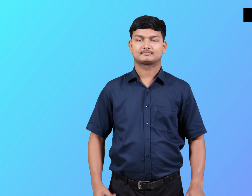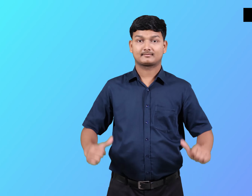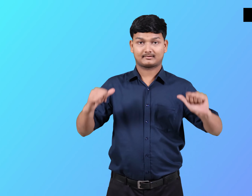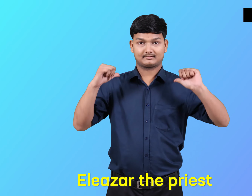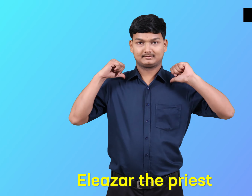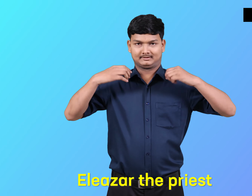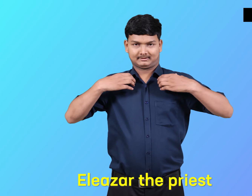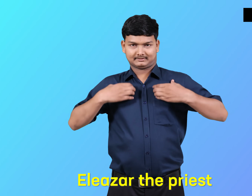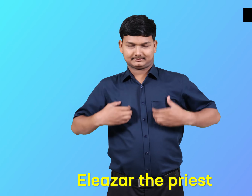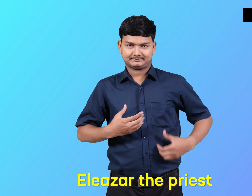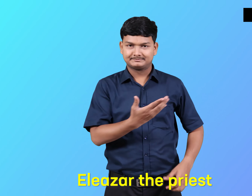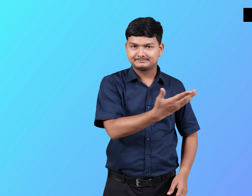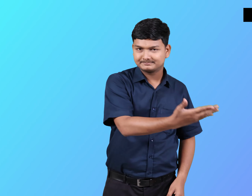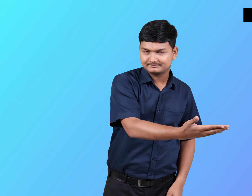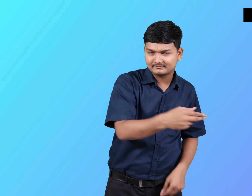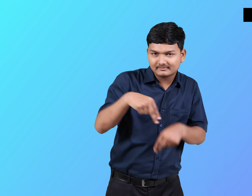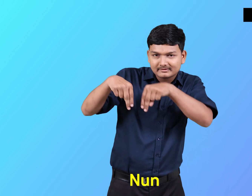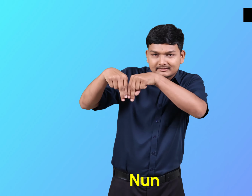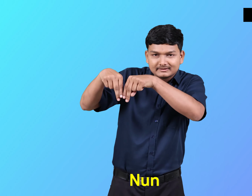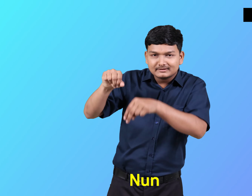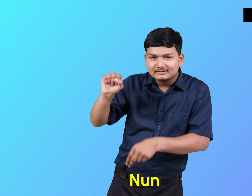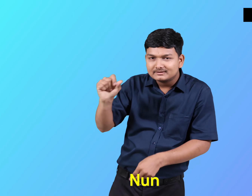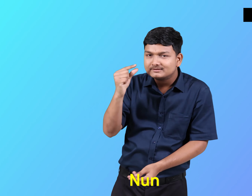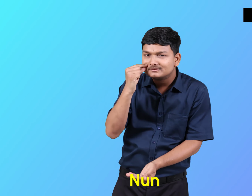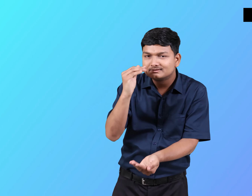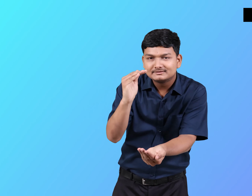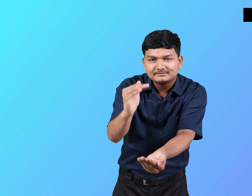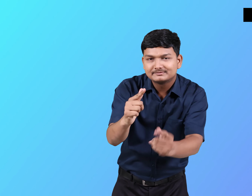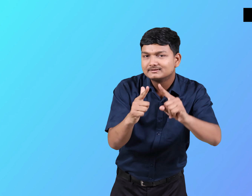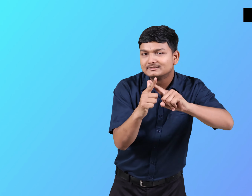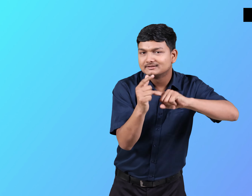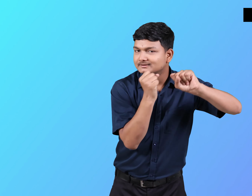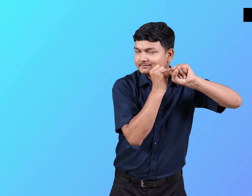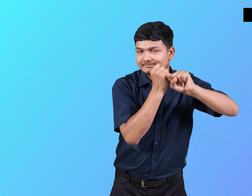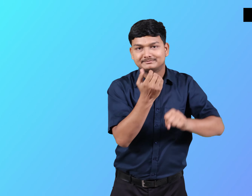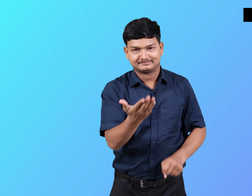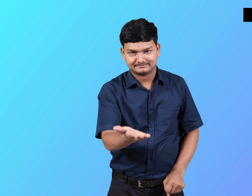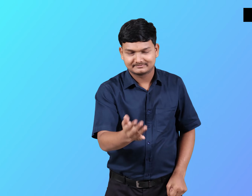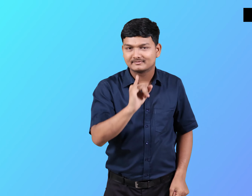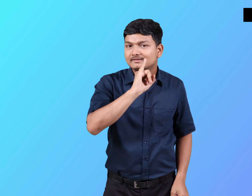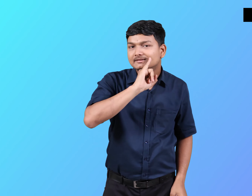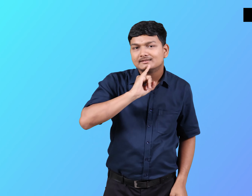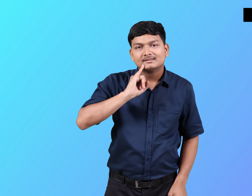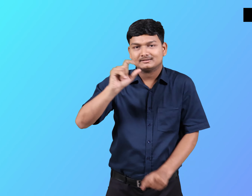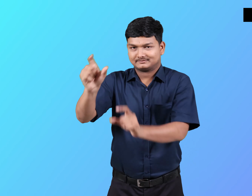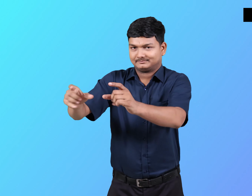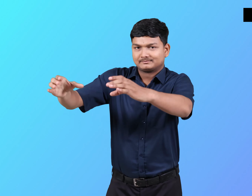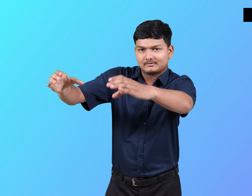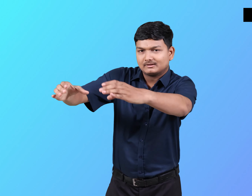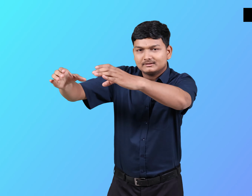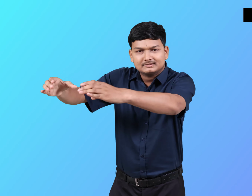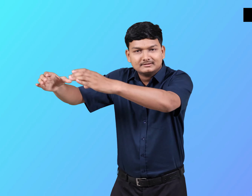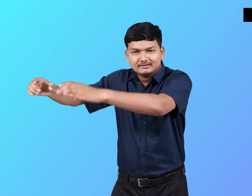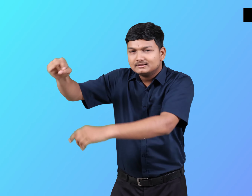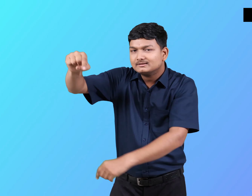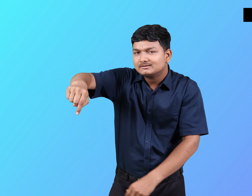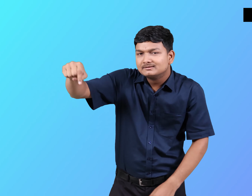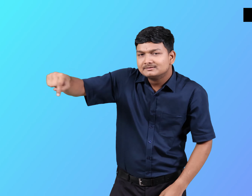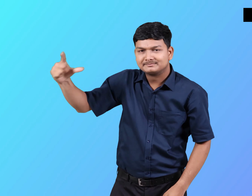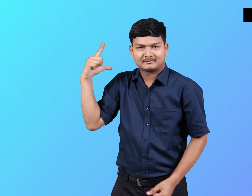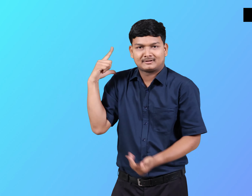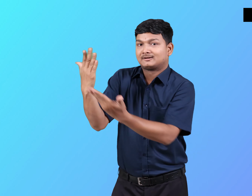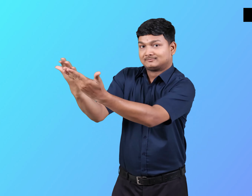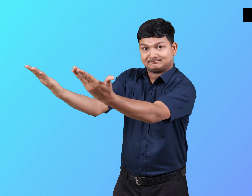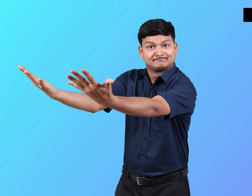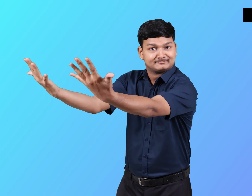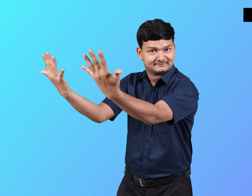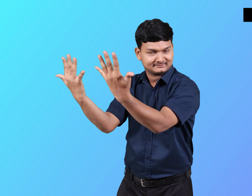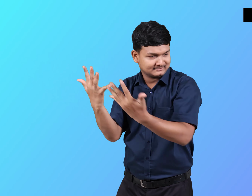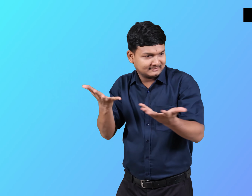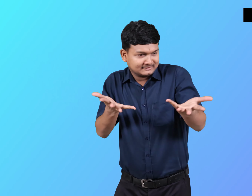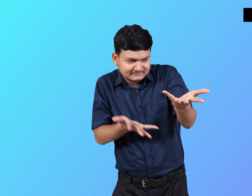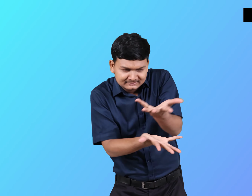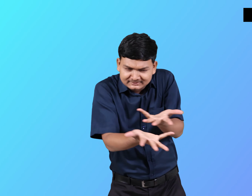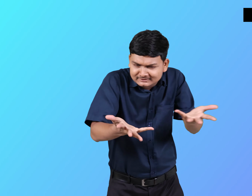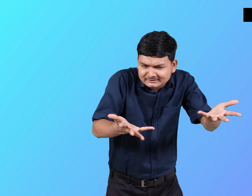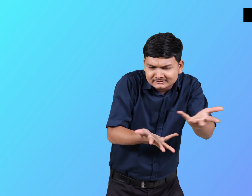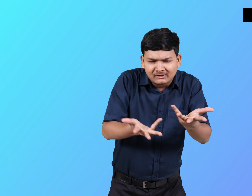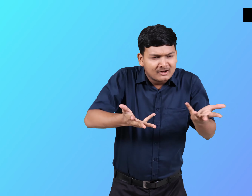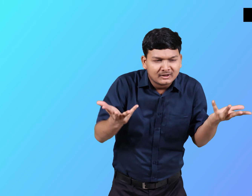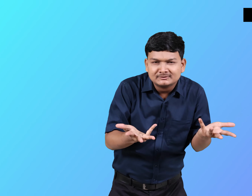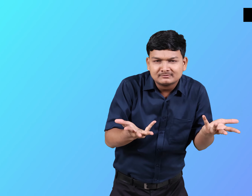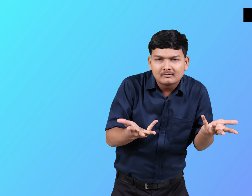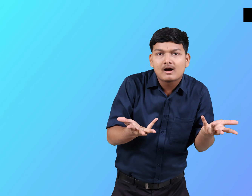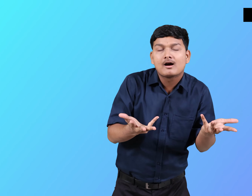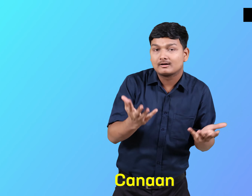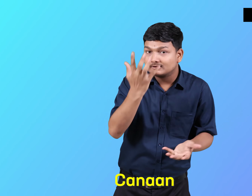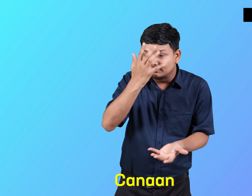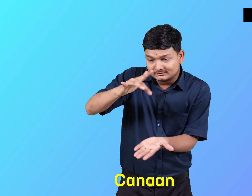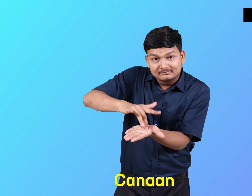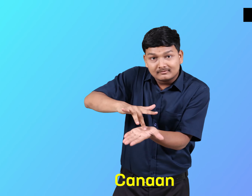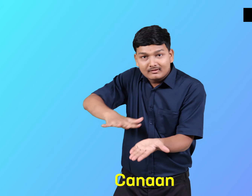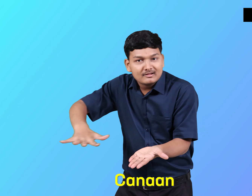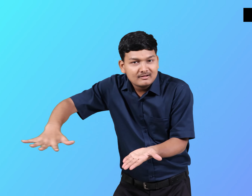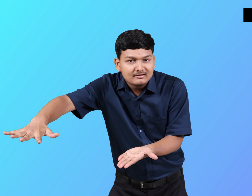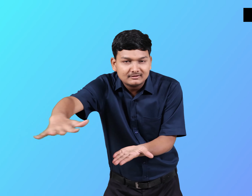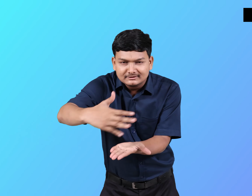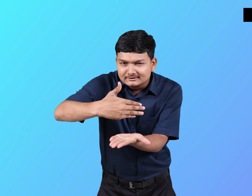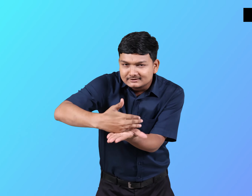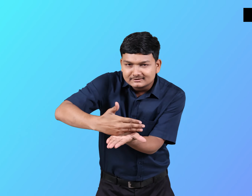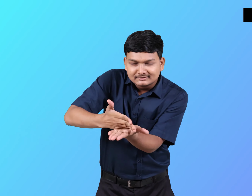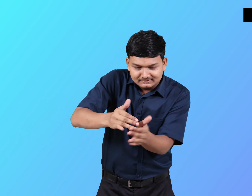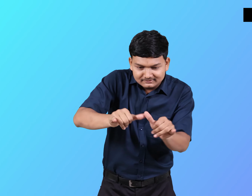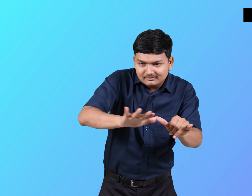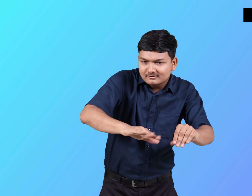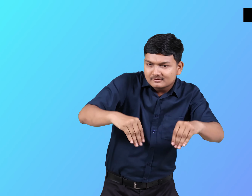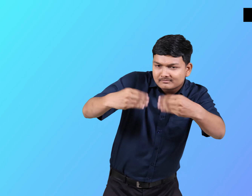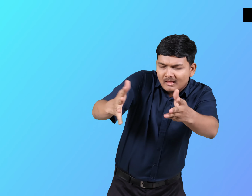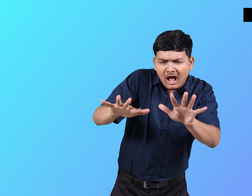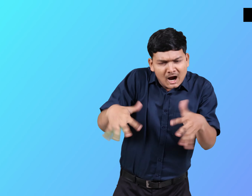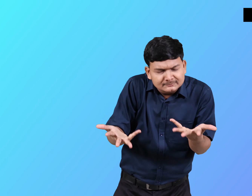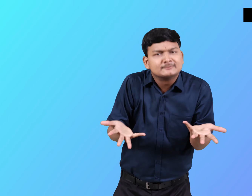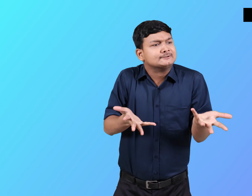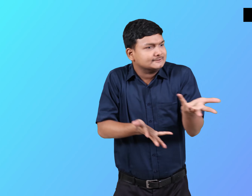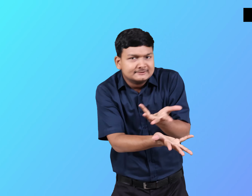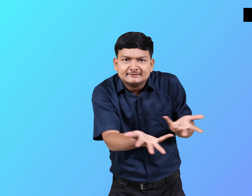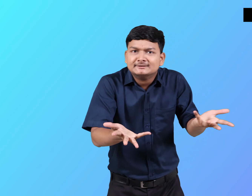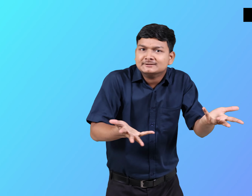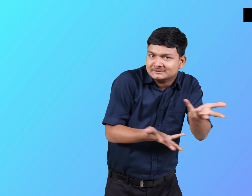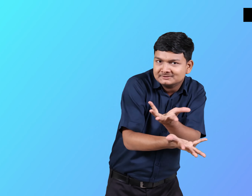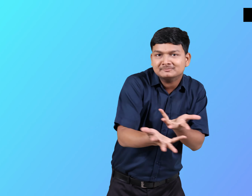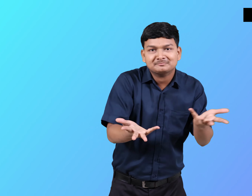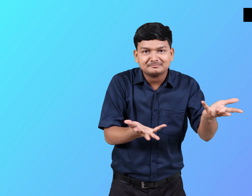Eleazar the priest, Joshua son of Nun, and the leaders of all the tribes of Israel decided what land in Canaan to give to the people.